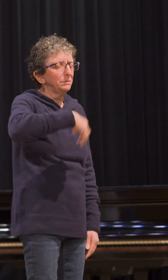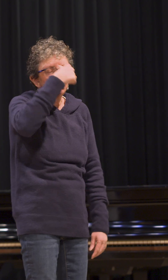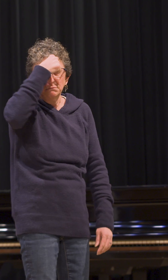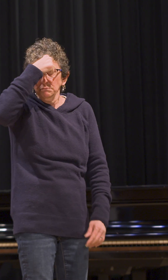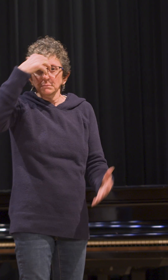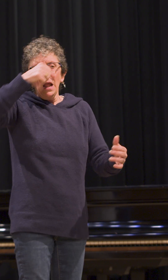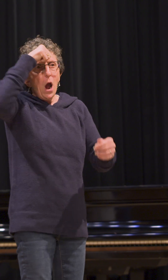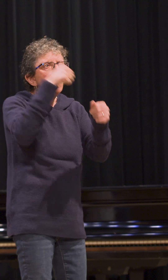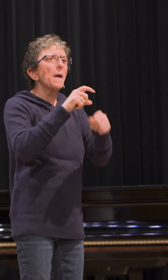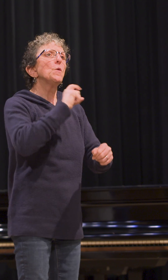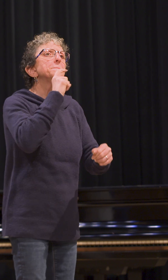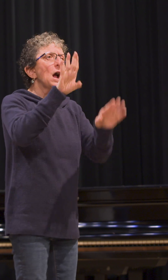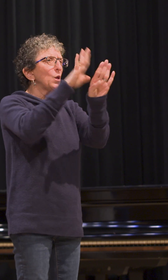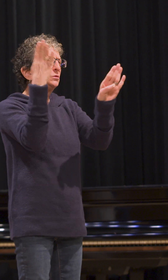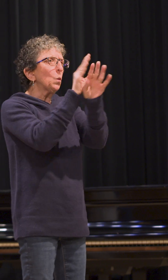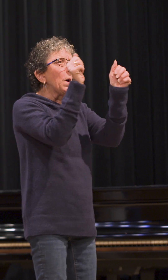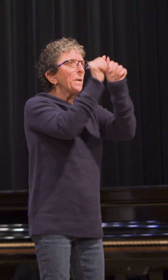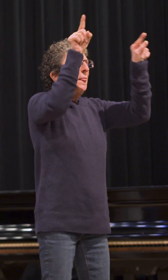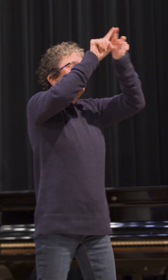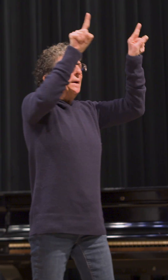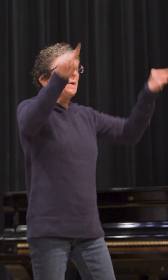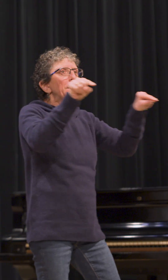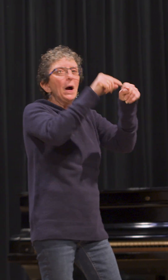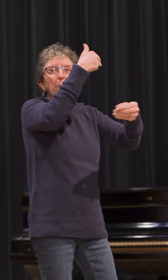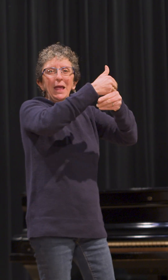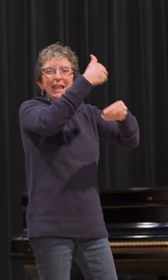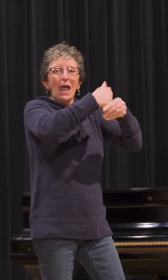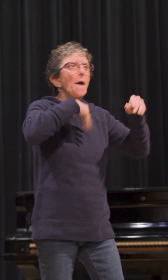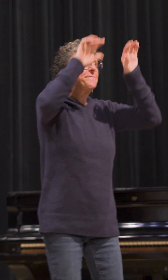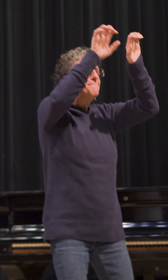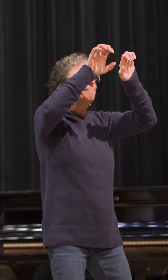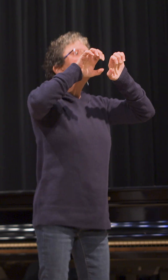had those fluorescent lights down the hallway. The doors, I remember the metal doors and the